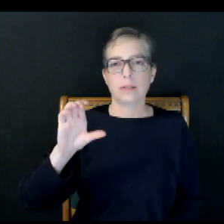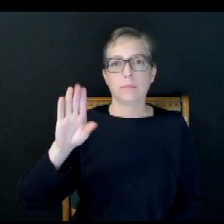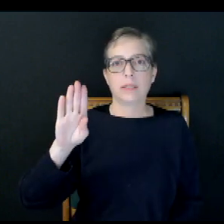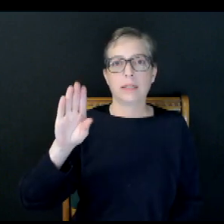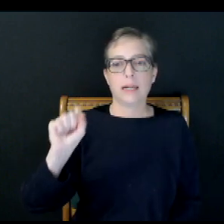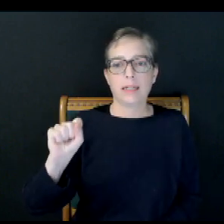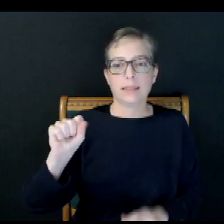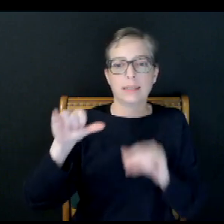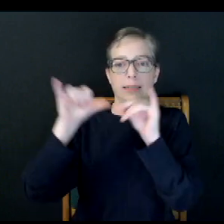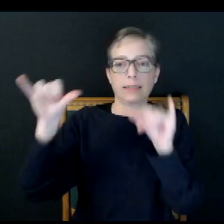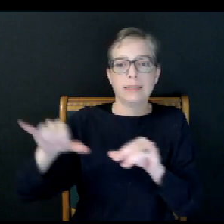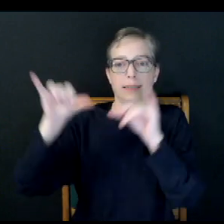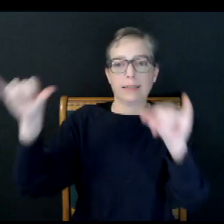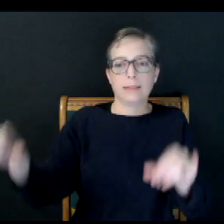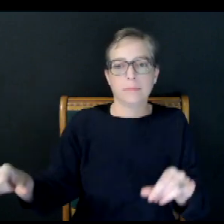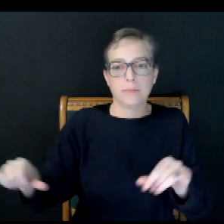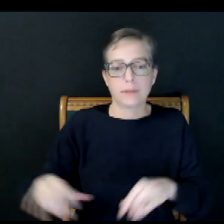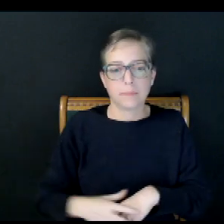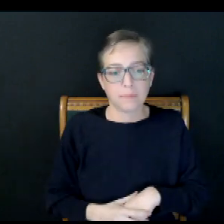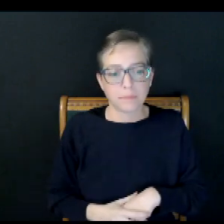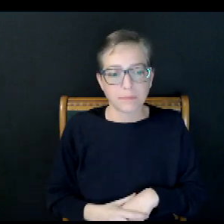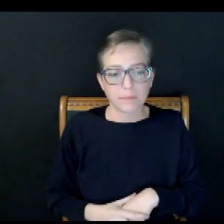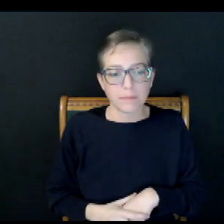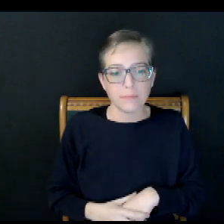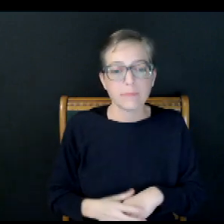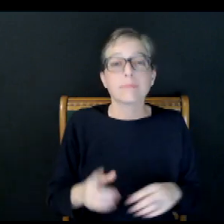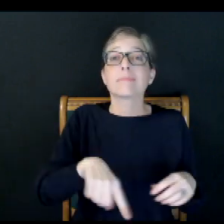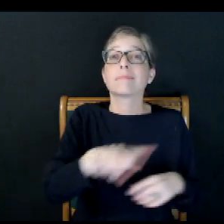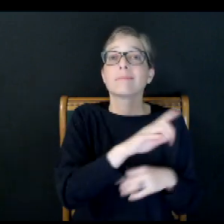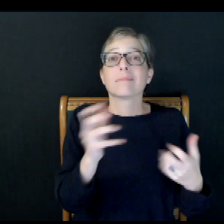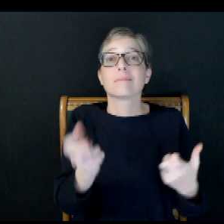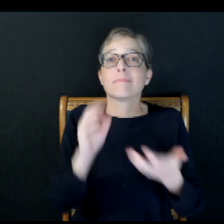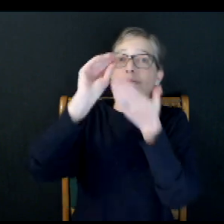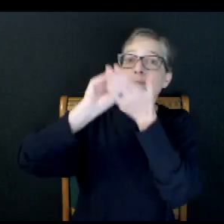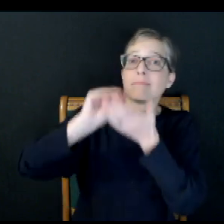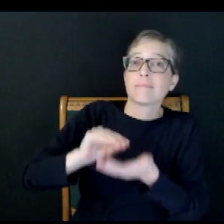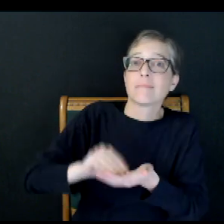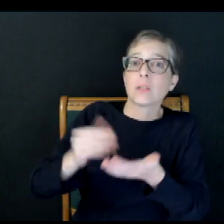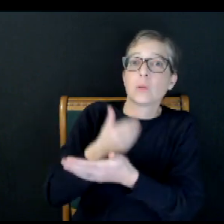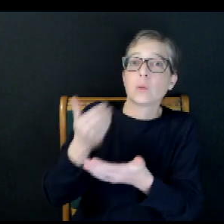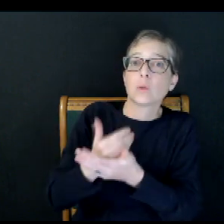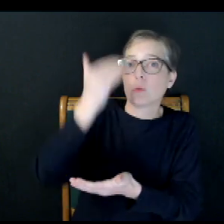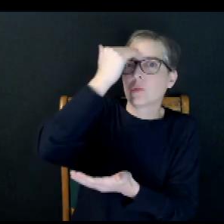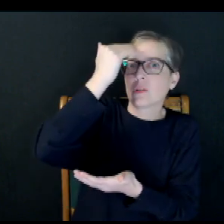seeks to generate detailed new knowledge about participation, disparities in community living.